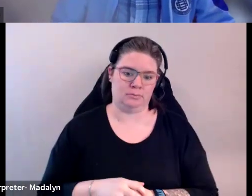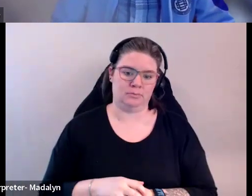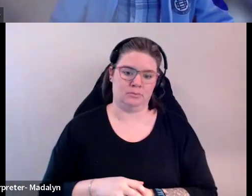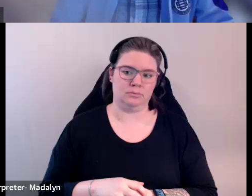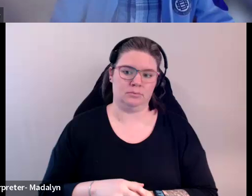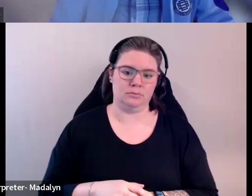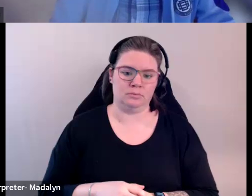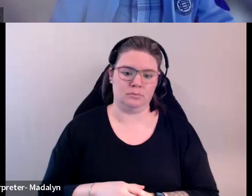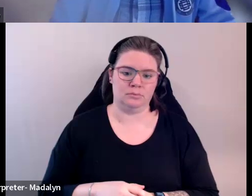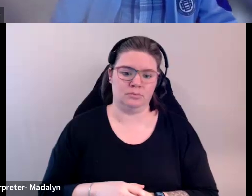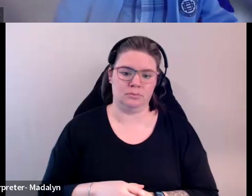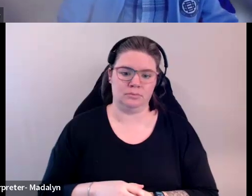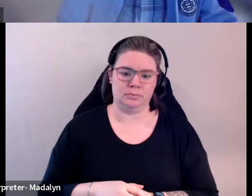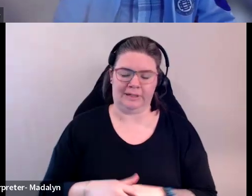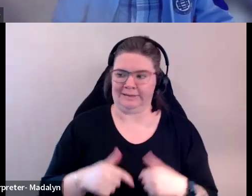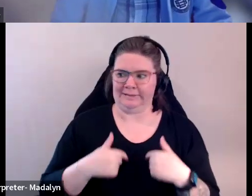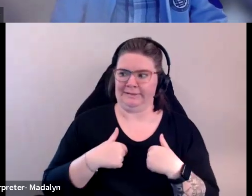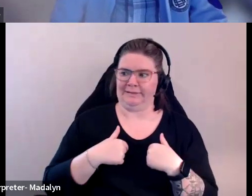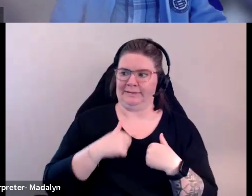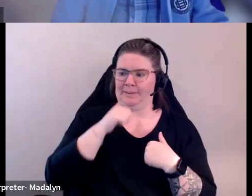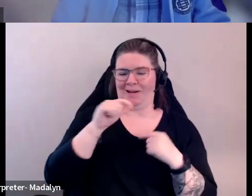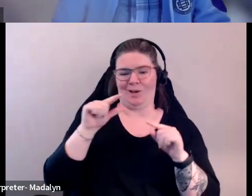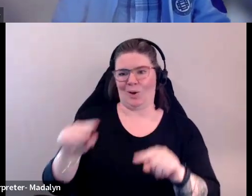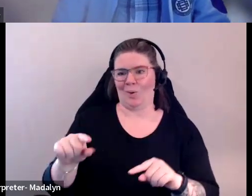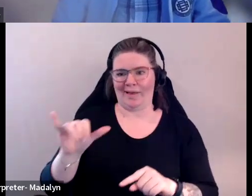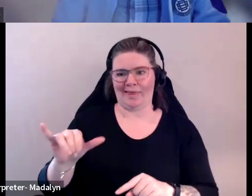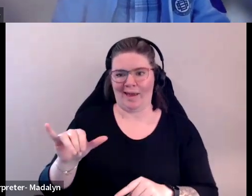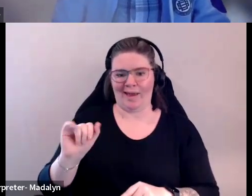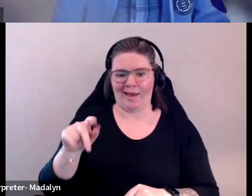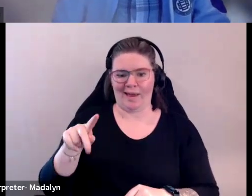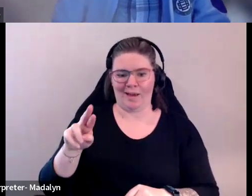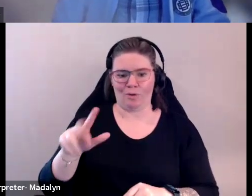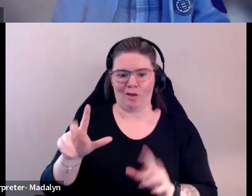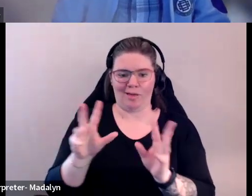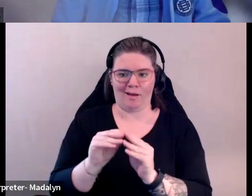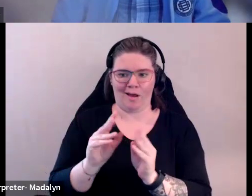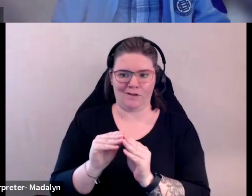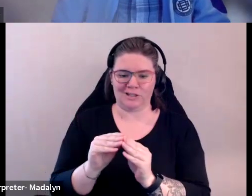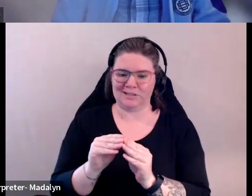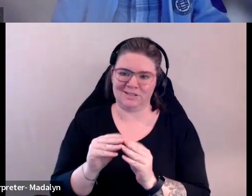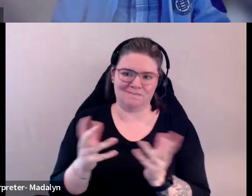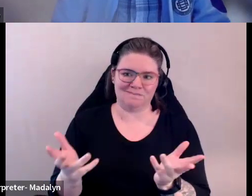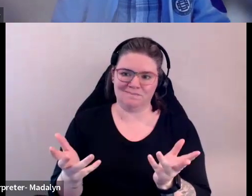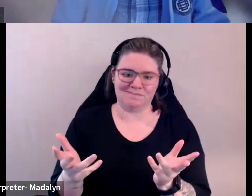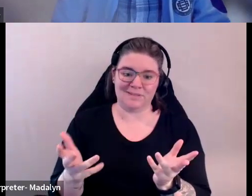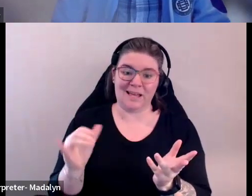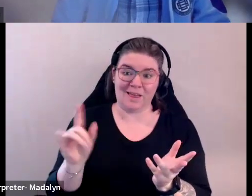Don Posh: I'm I'm not. I'm not going to be attending the April Conference. It's in my at the town where I grew up, and